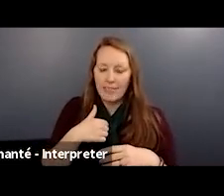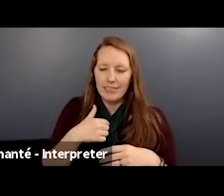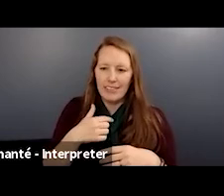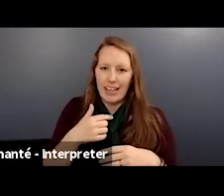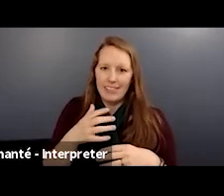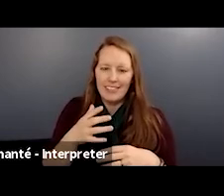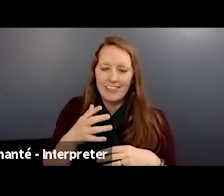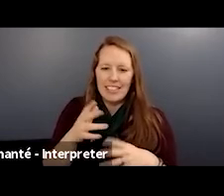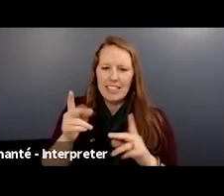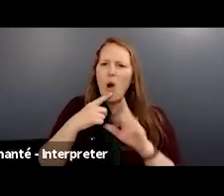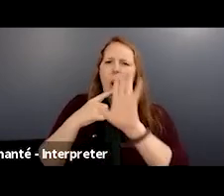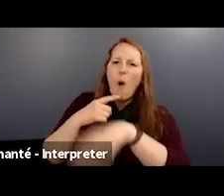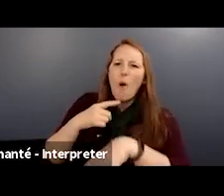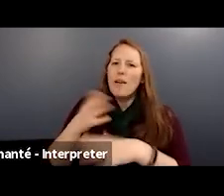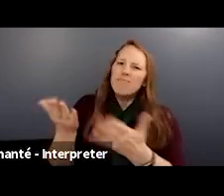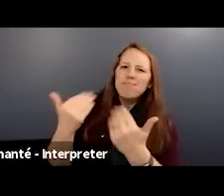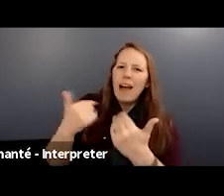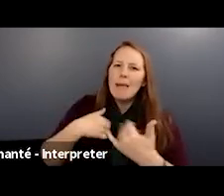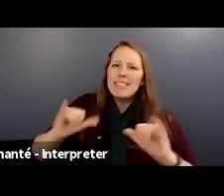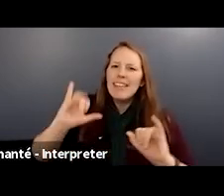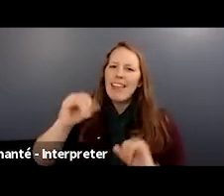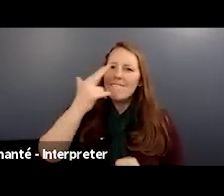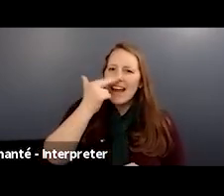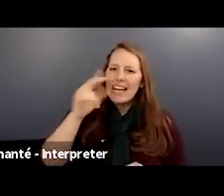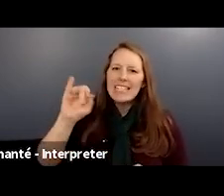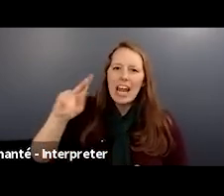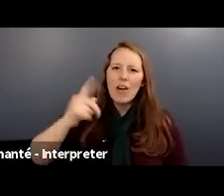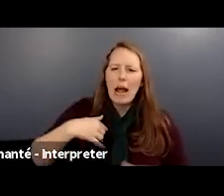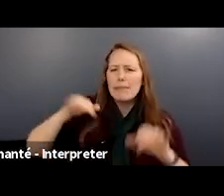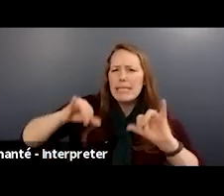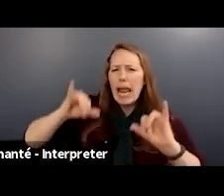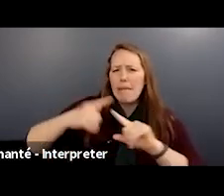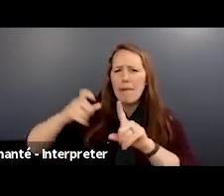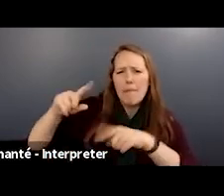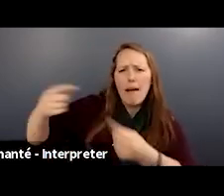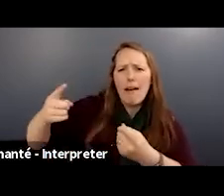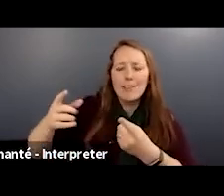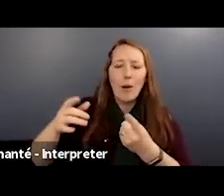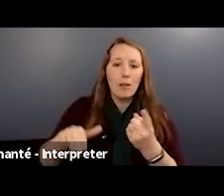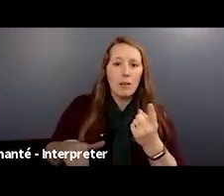and I'm still that funny Derrick that you thought I was. My childhood was beautiful because I didn't really have